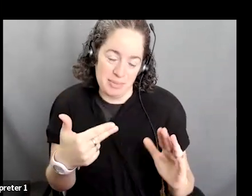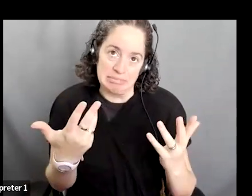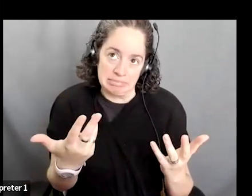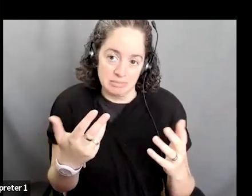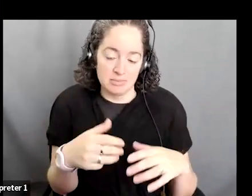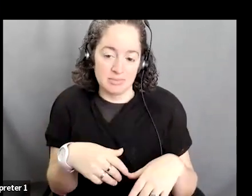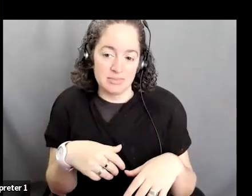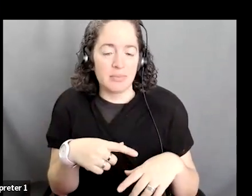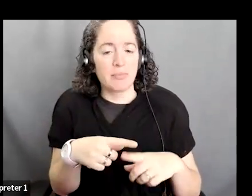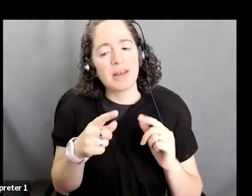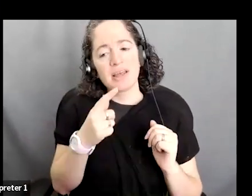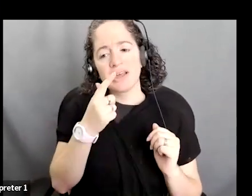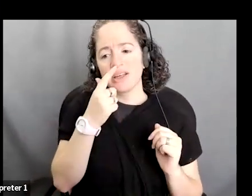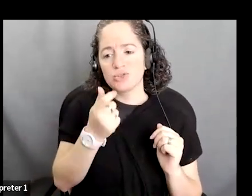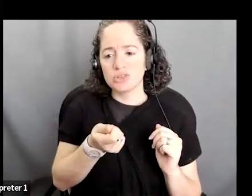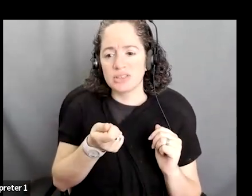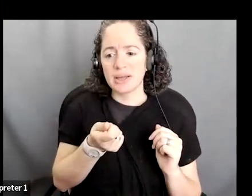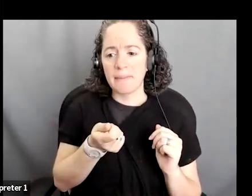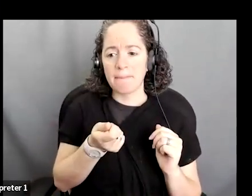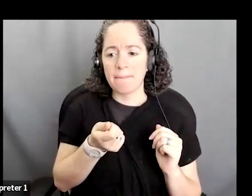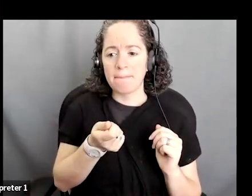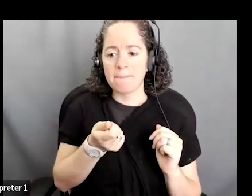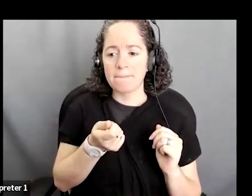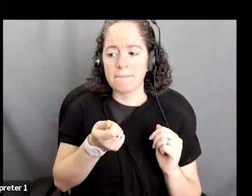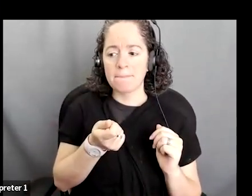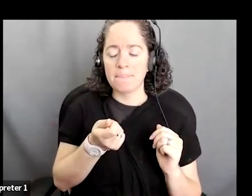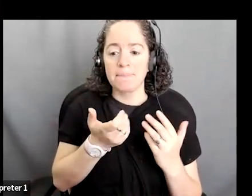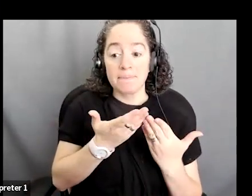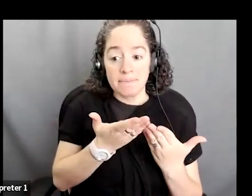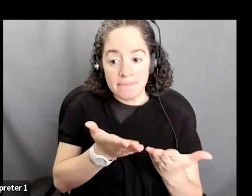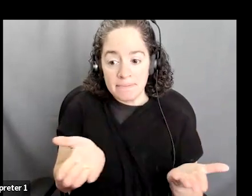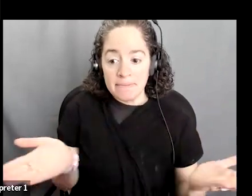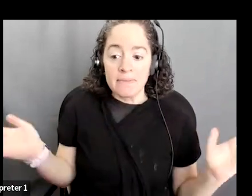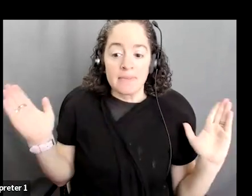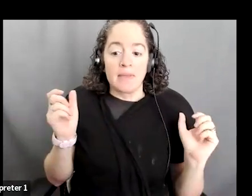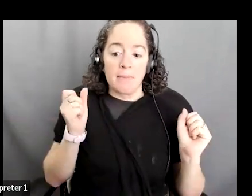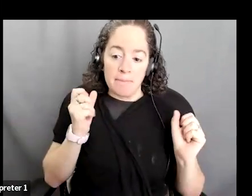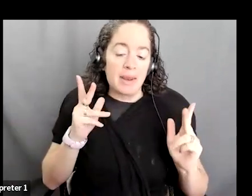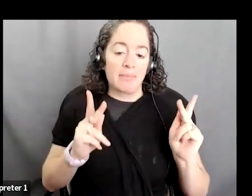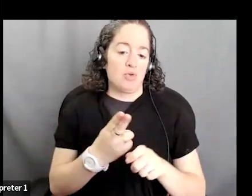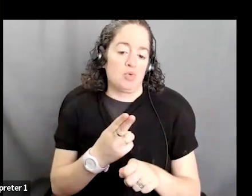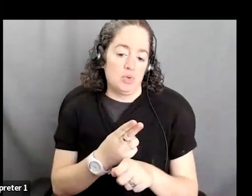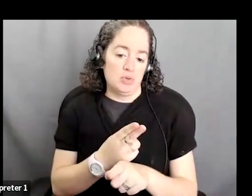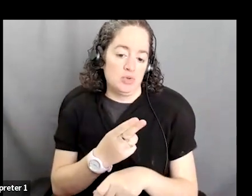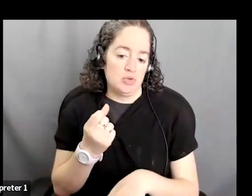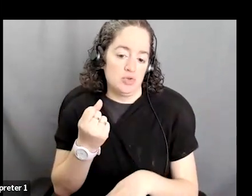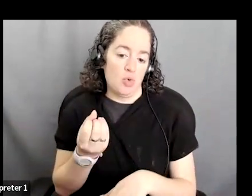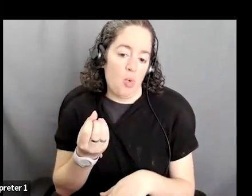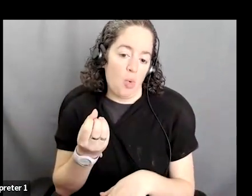It is interesting because it's so widely used as a pattern now that arguably some people have probably encountered--